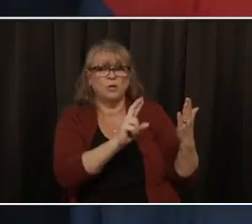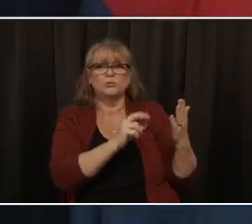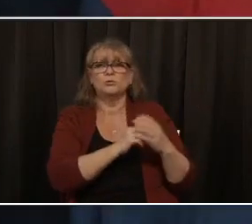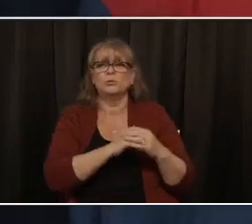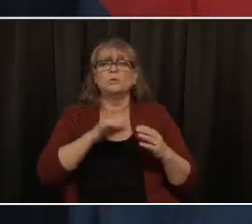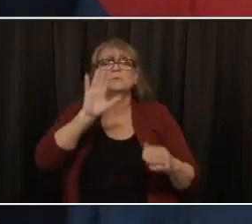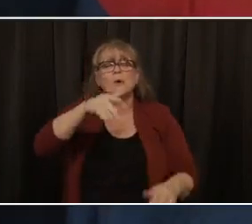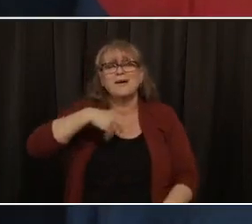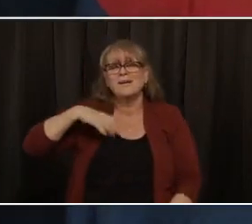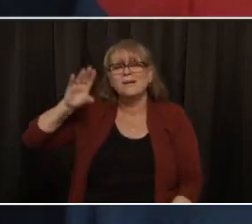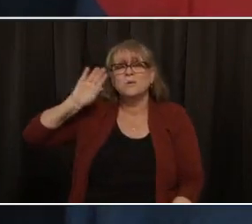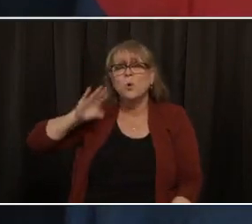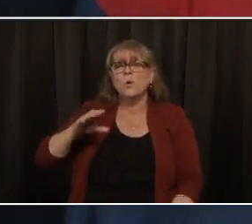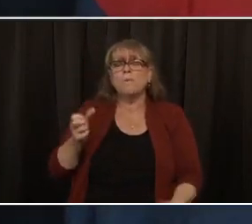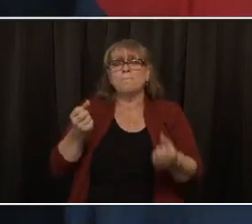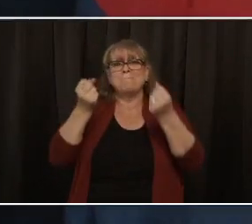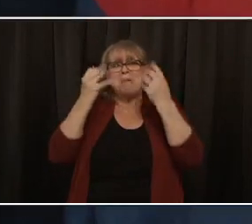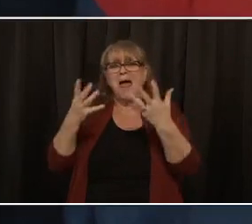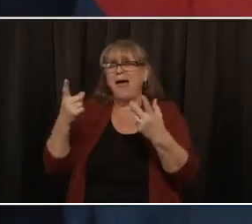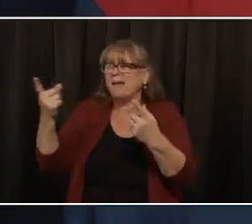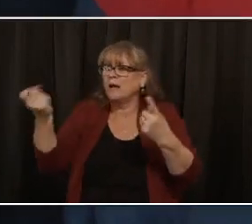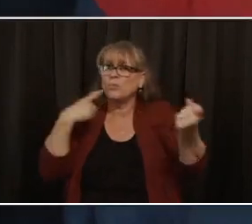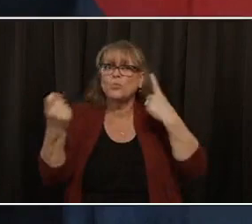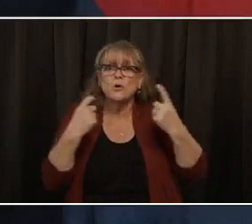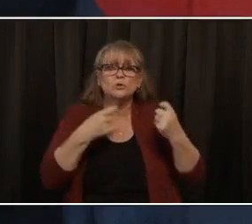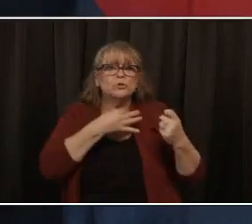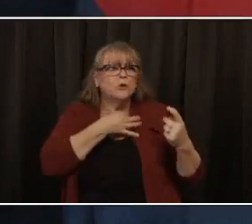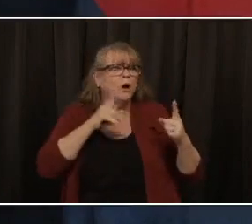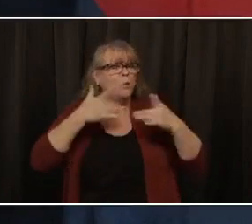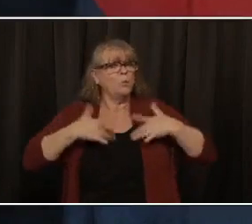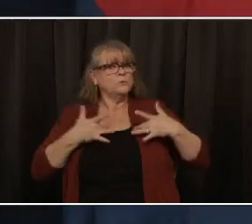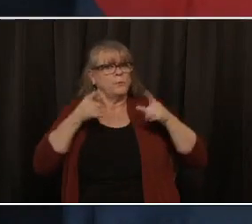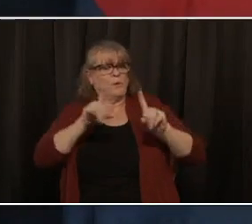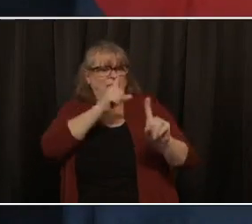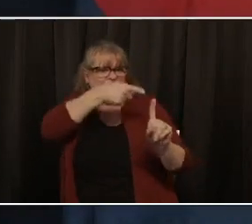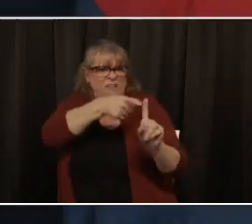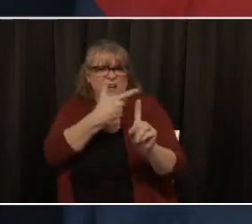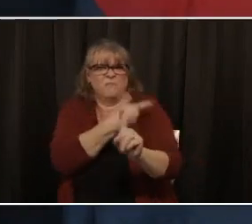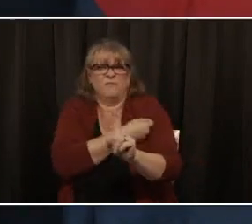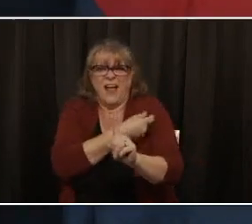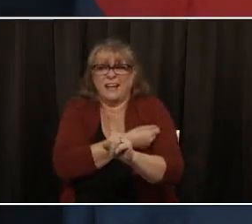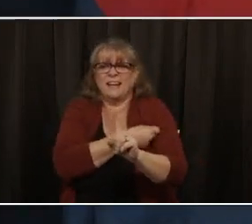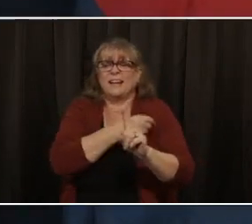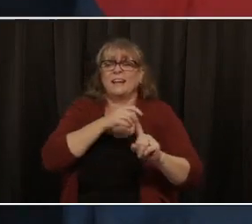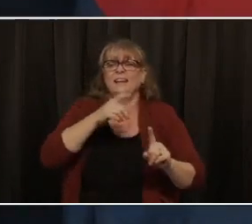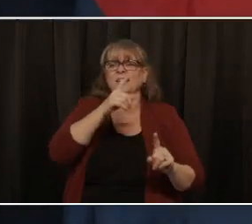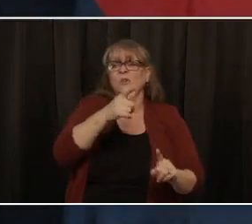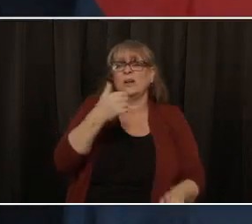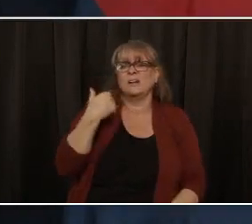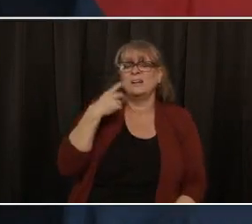that's what it's important to know is that what we saw at Dex is really statistically consistent with